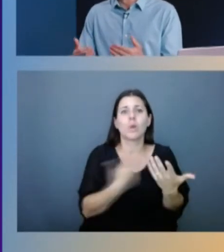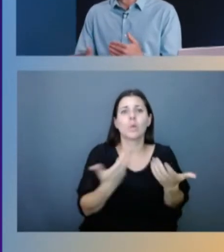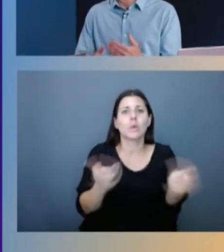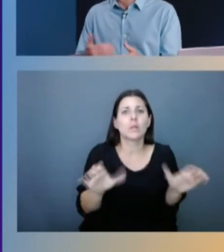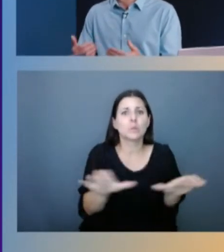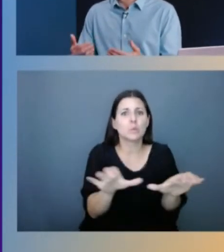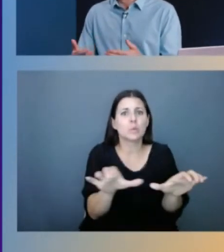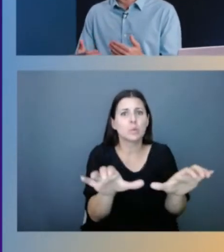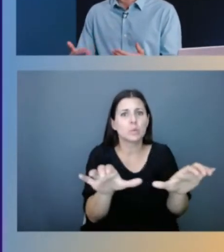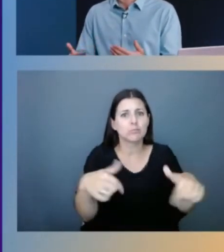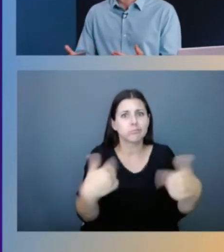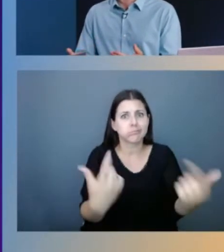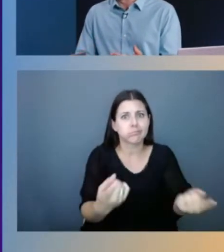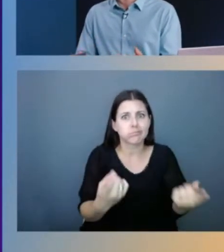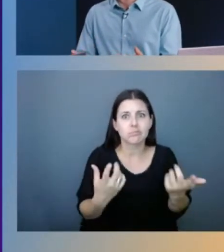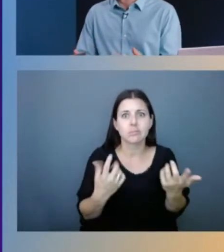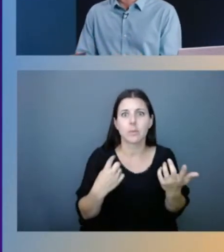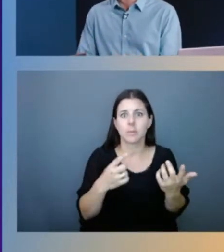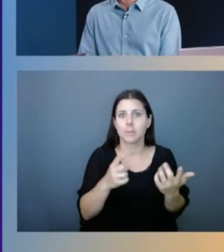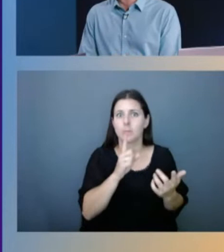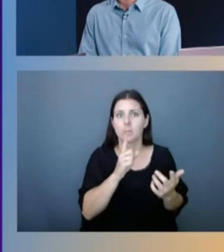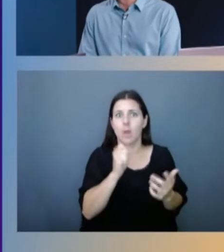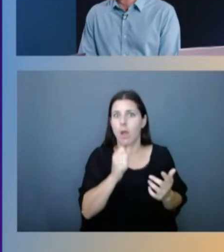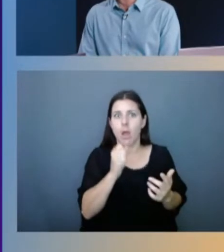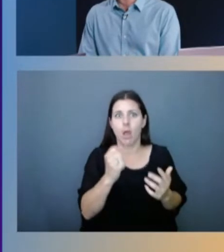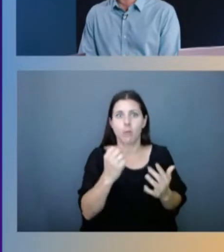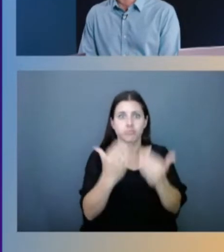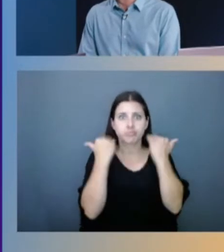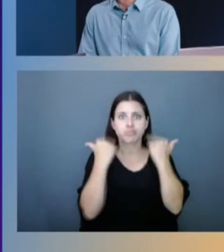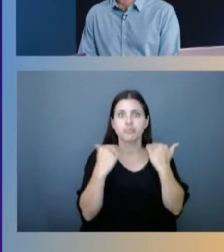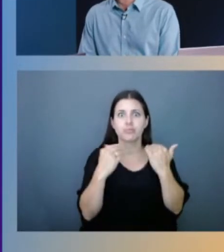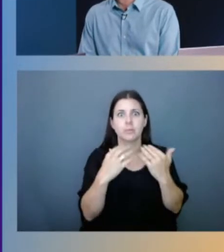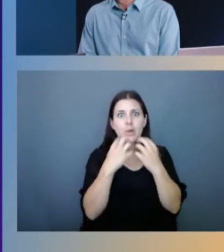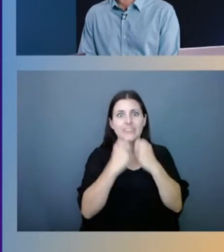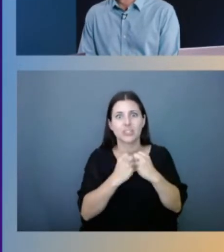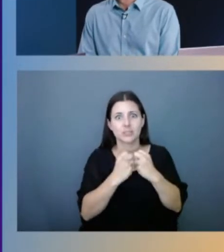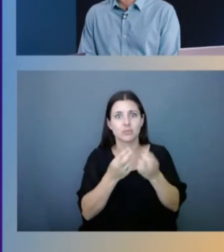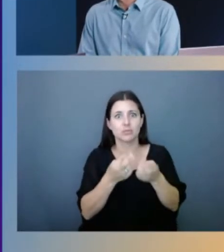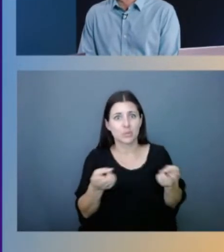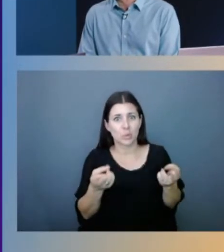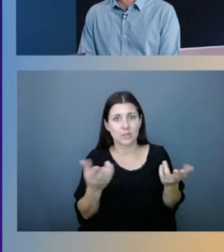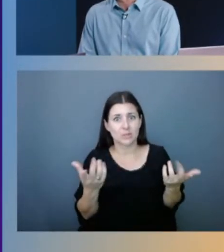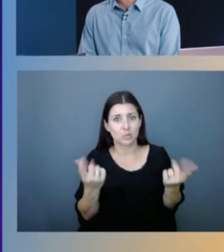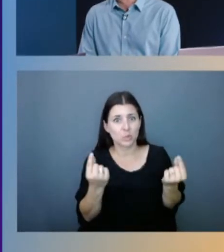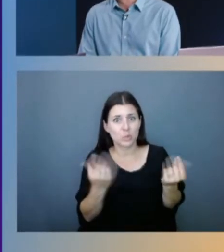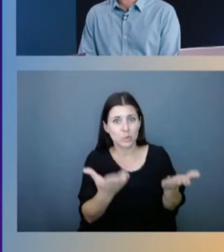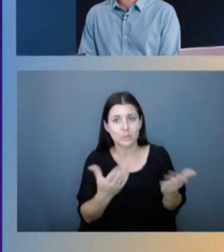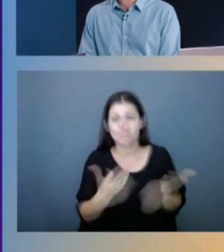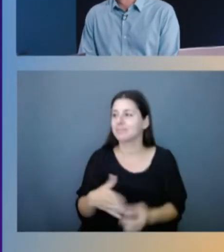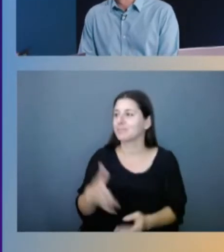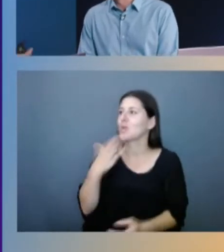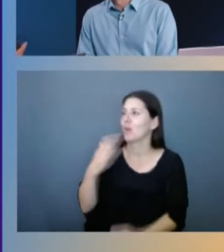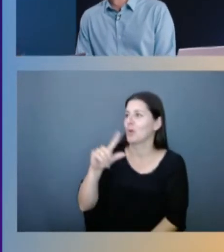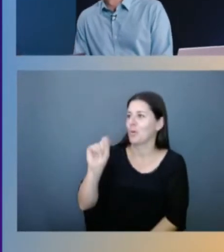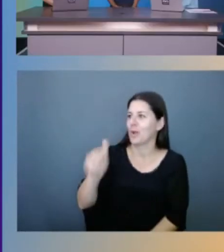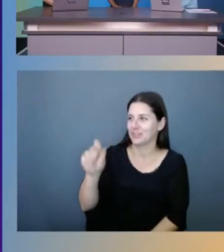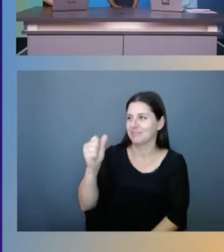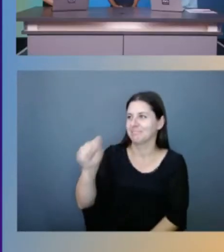we are not over utilizing this precious resource. Yeah. Good question Art and thanks for the background.